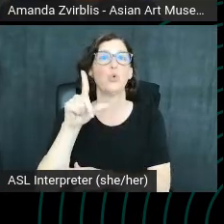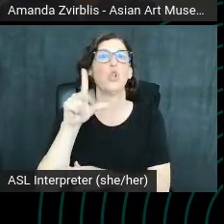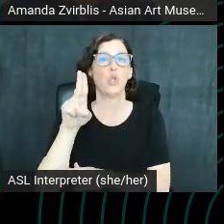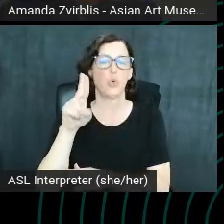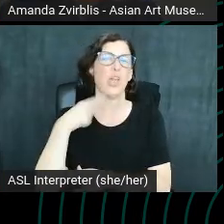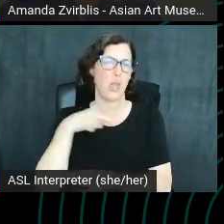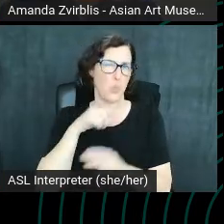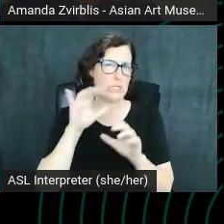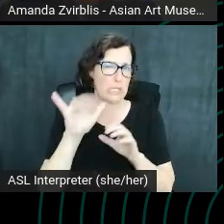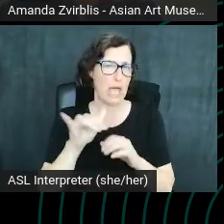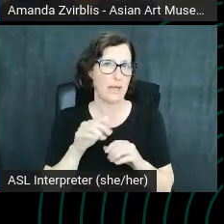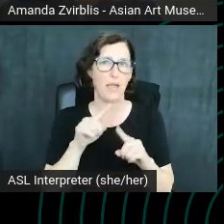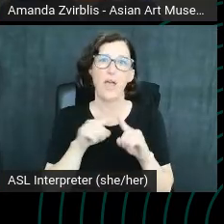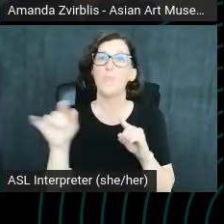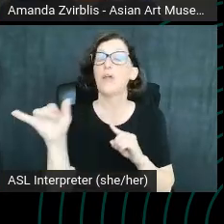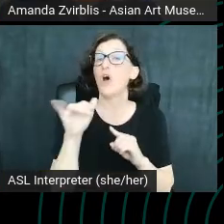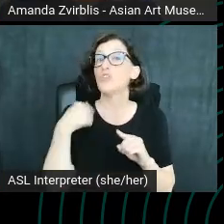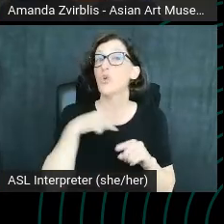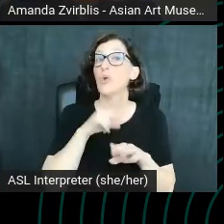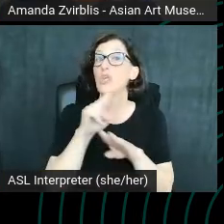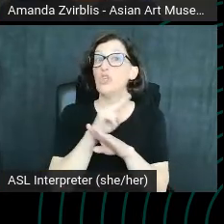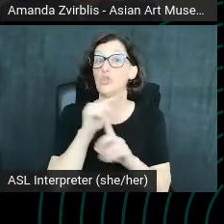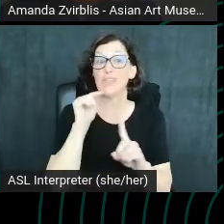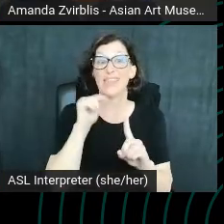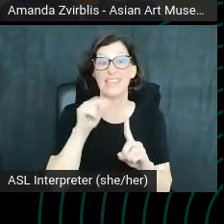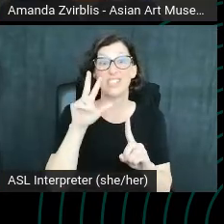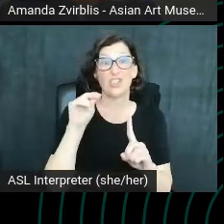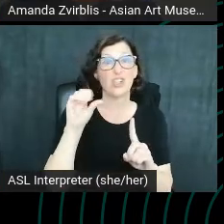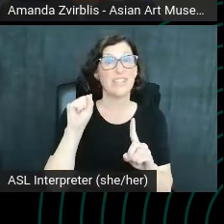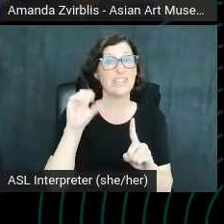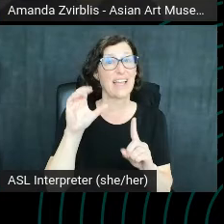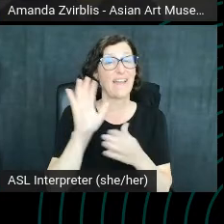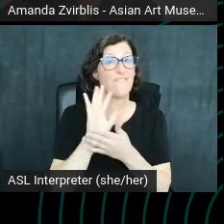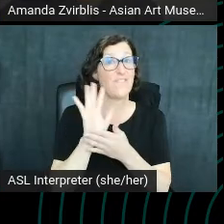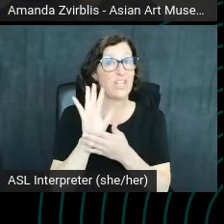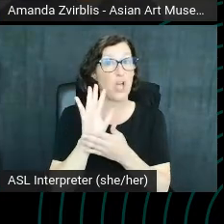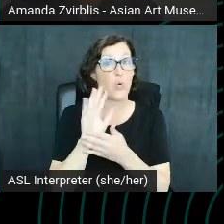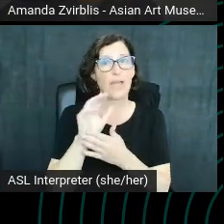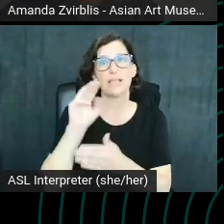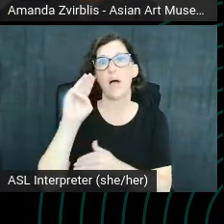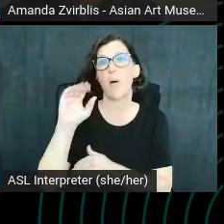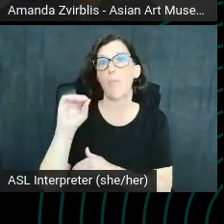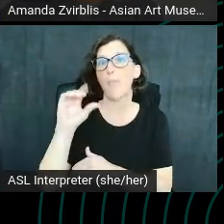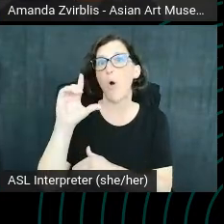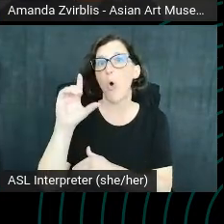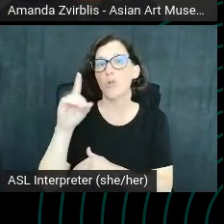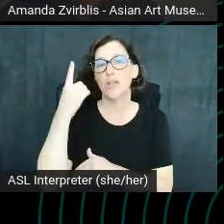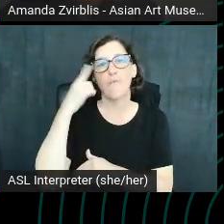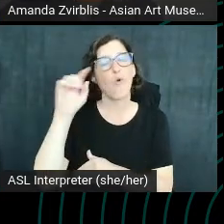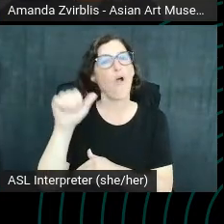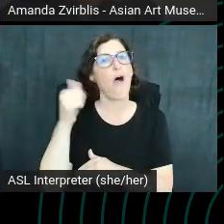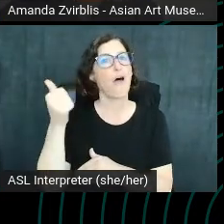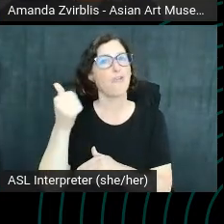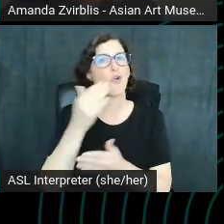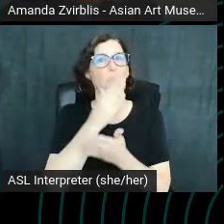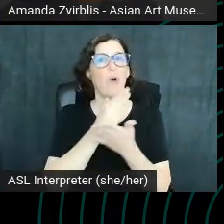But we also used this 30 second video as a mold for other elements of our awareness marketing,